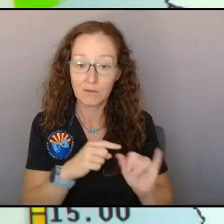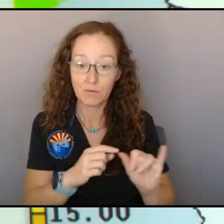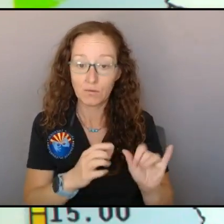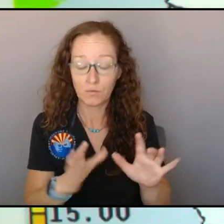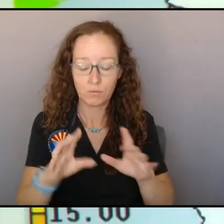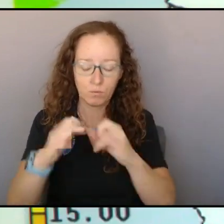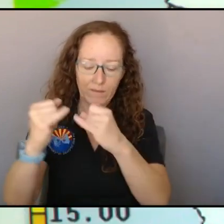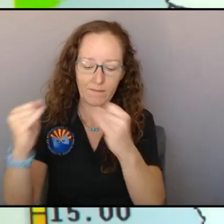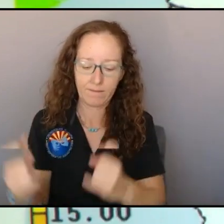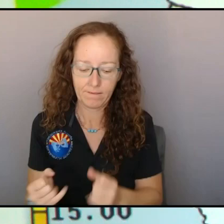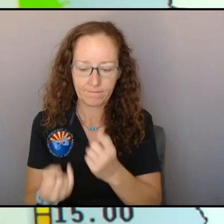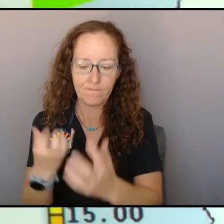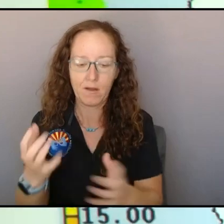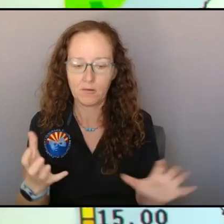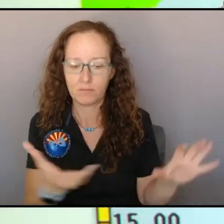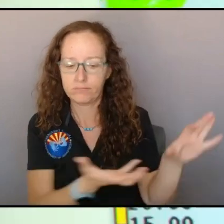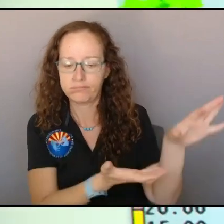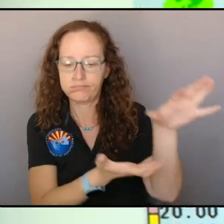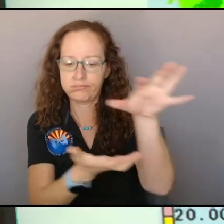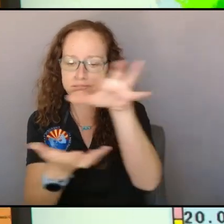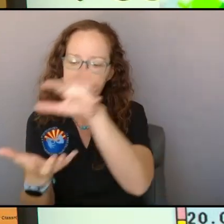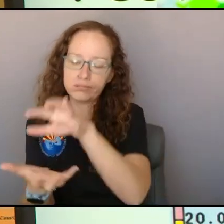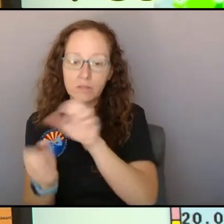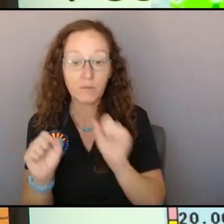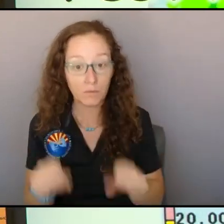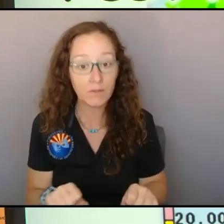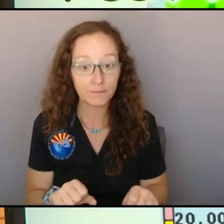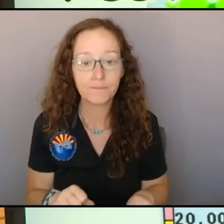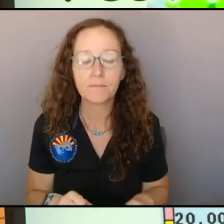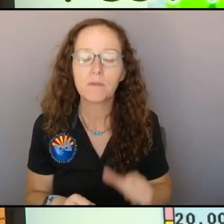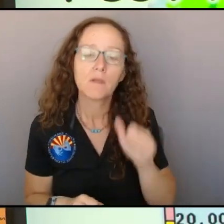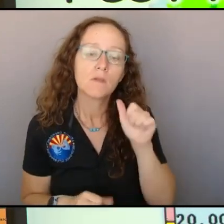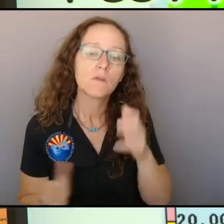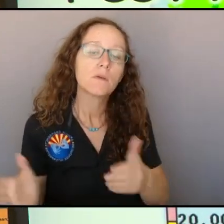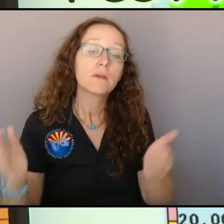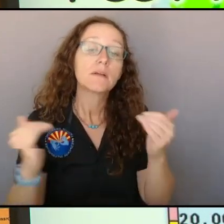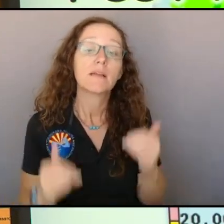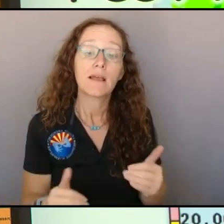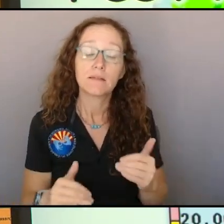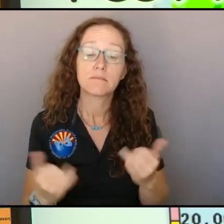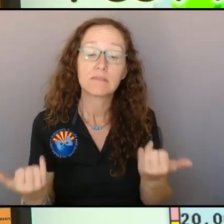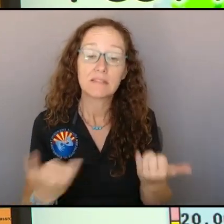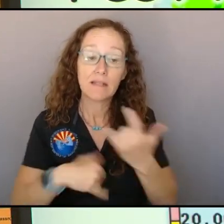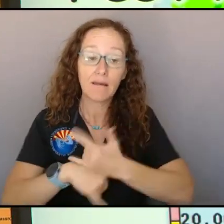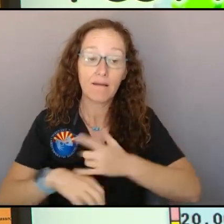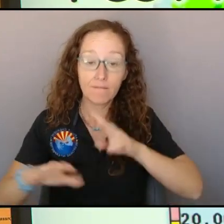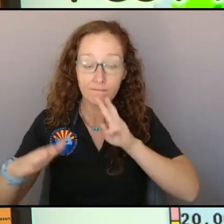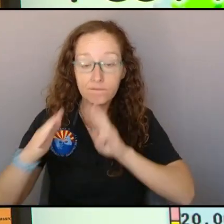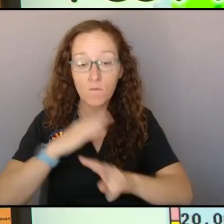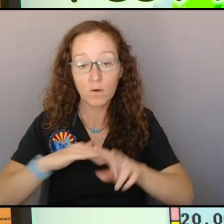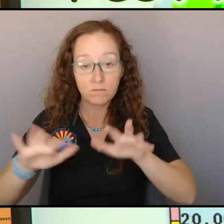here and this is actually the forecast precipitation for today, for Thursday, and Friday. So it's a three-day